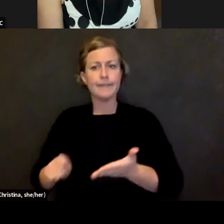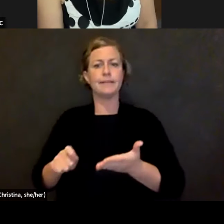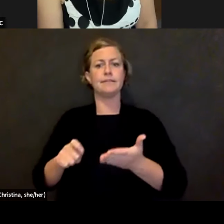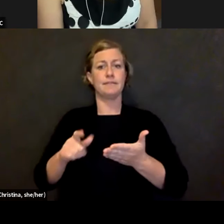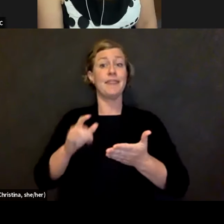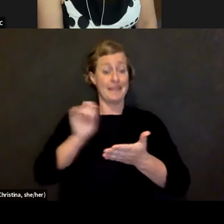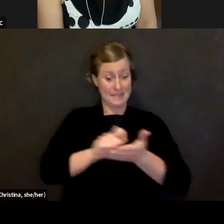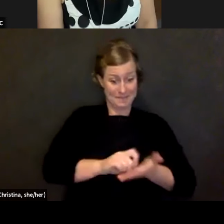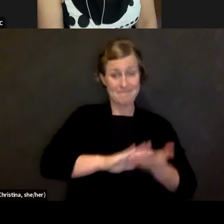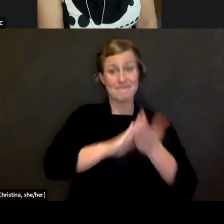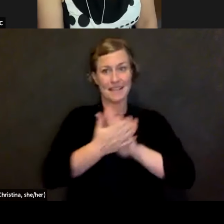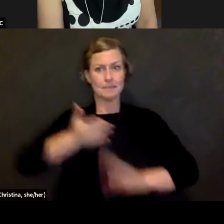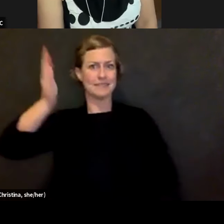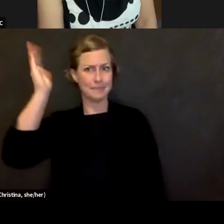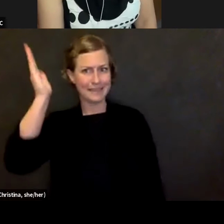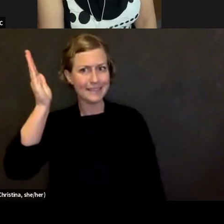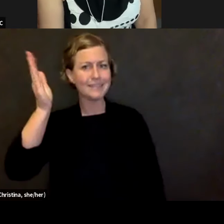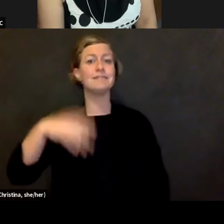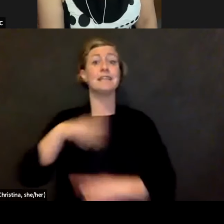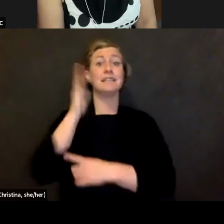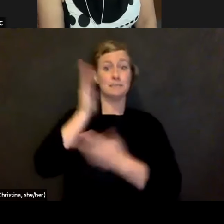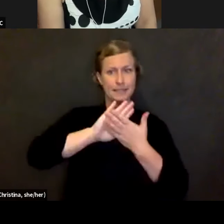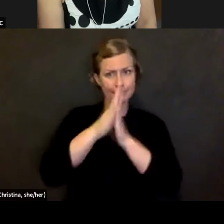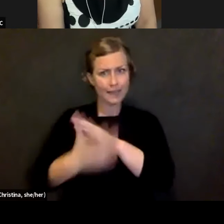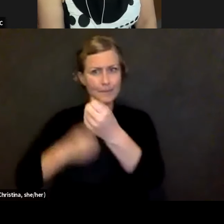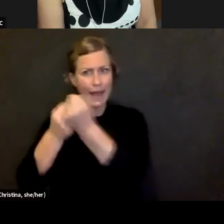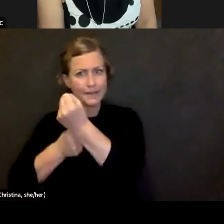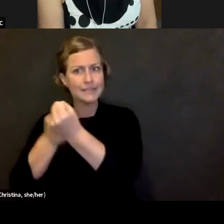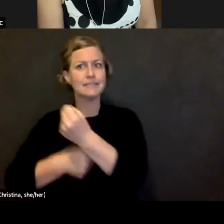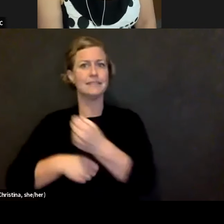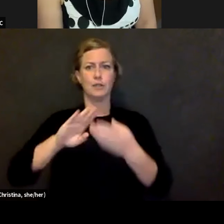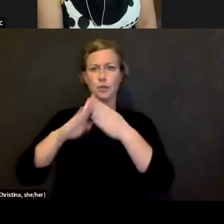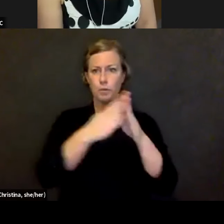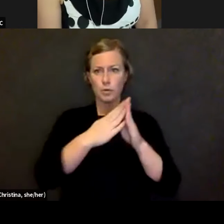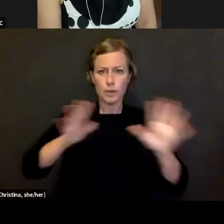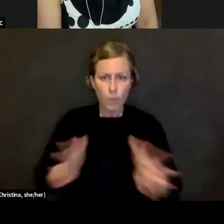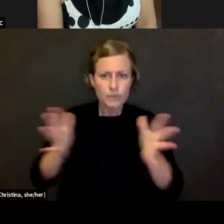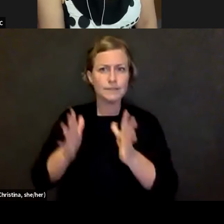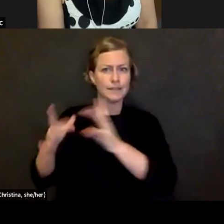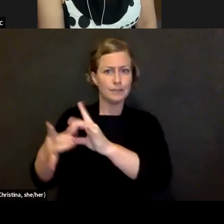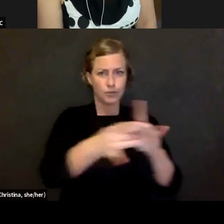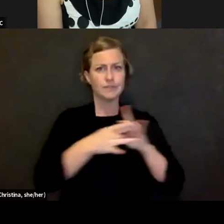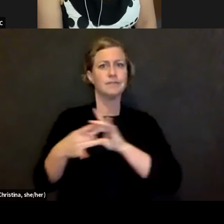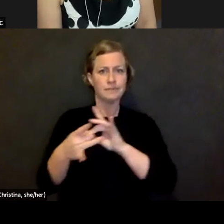with the murder of George Floyd and everything that happened and it stirred up in me and started